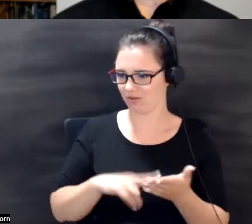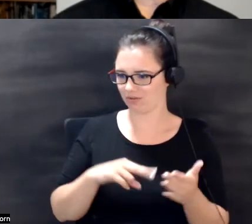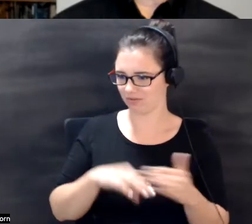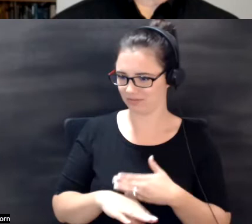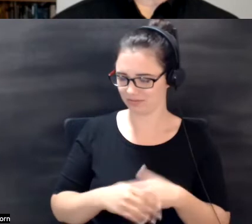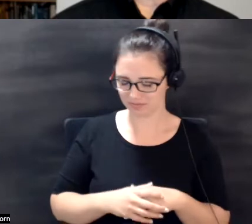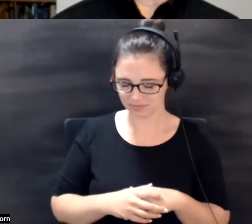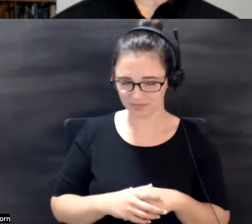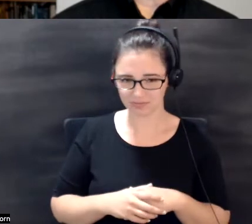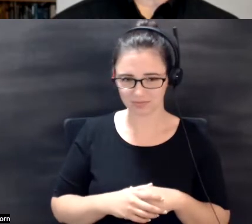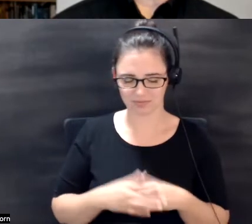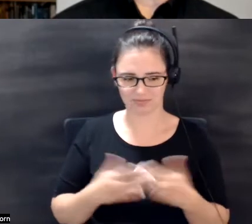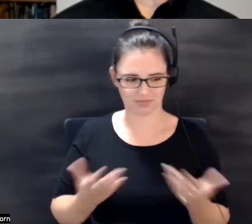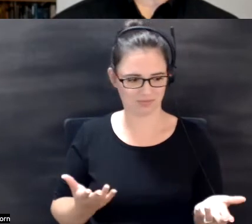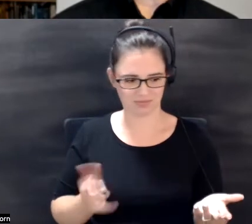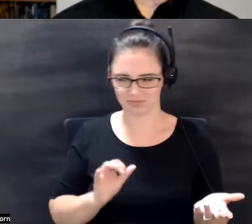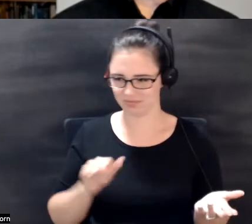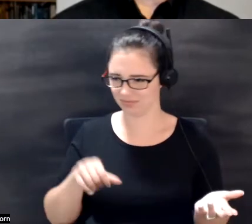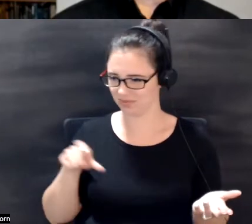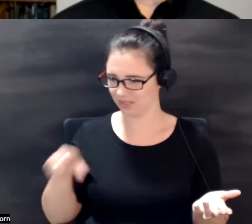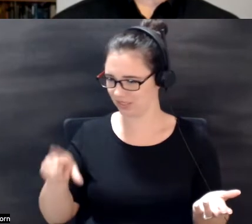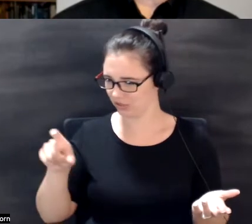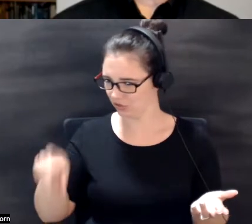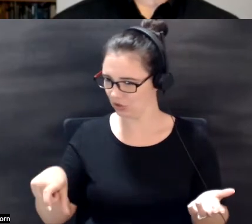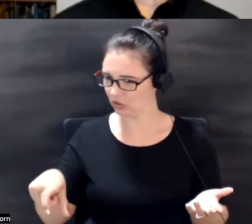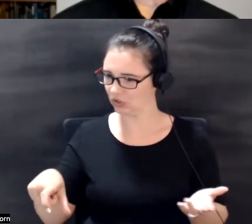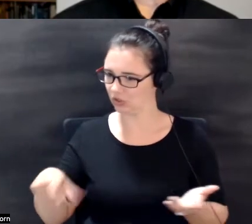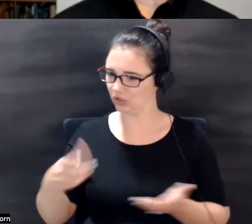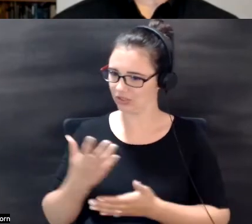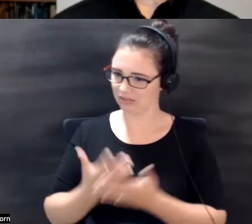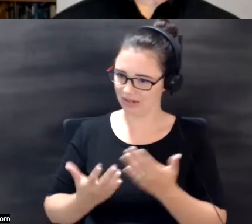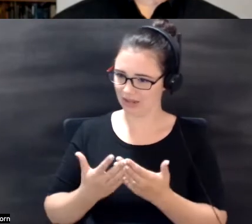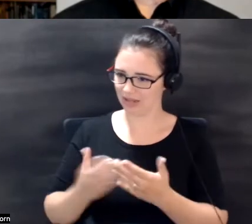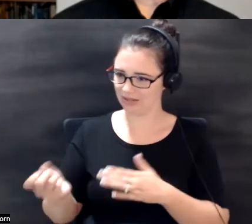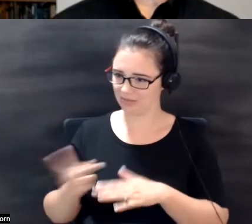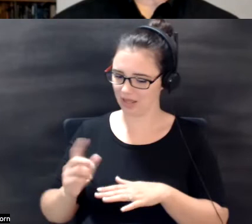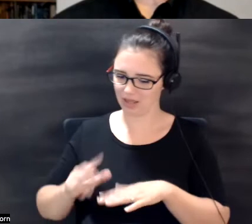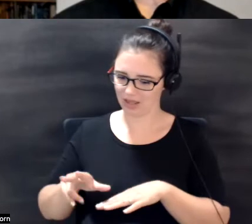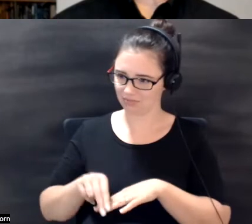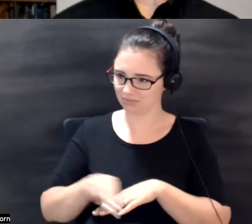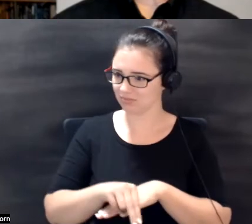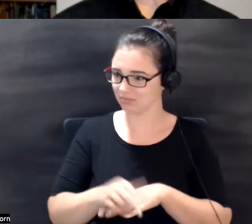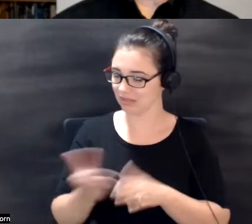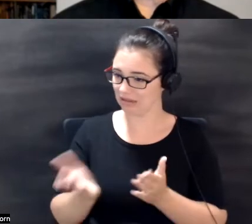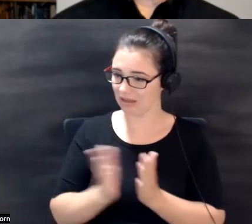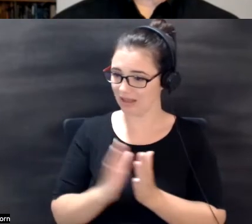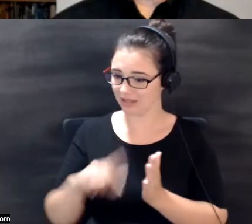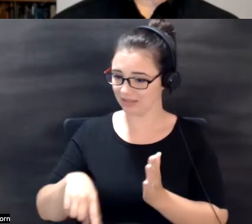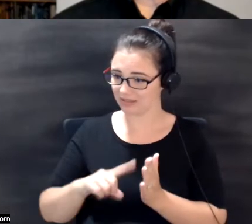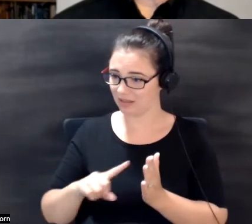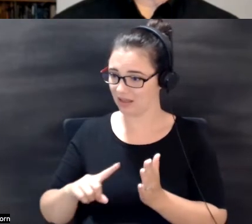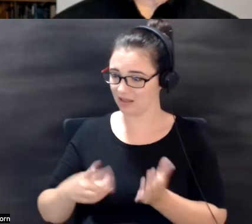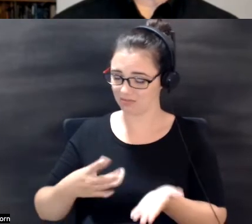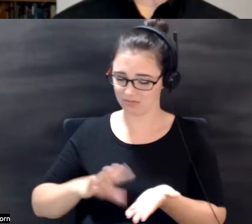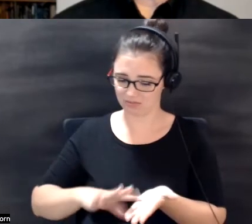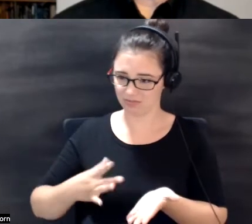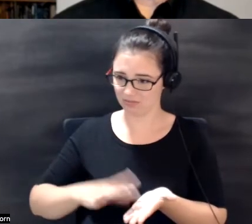As if he could call digits back, ask them to part the grain in distant rice fields